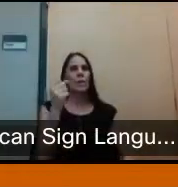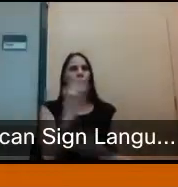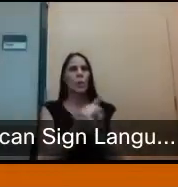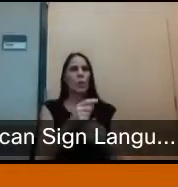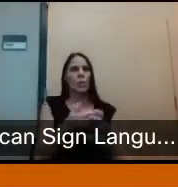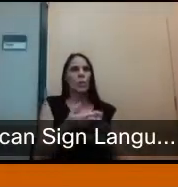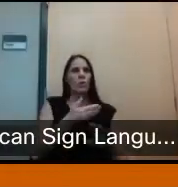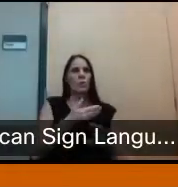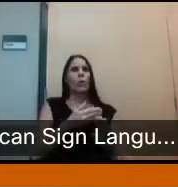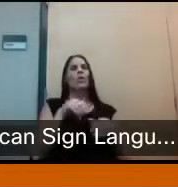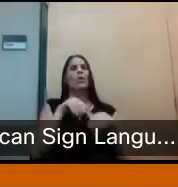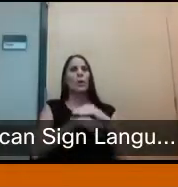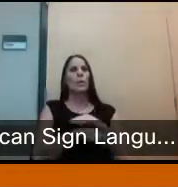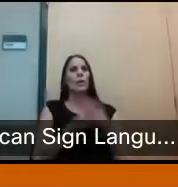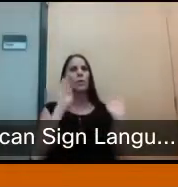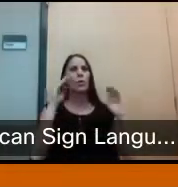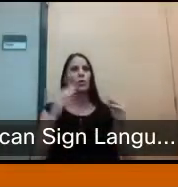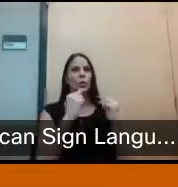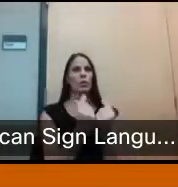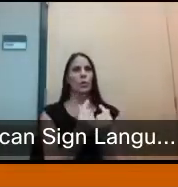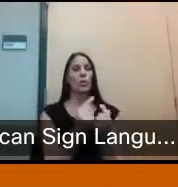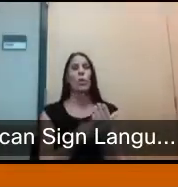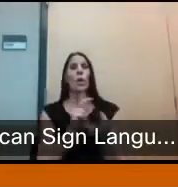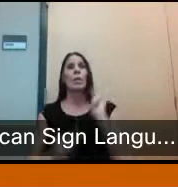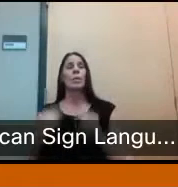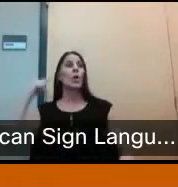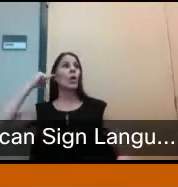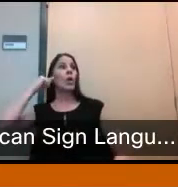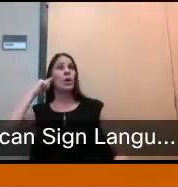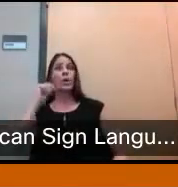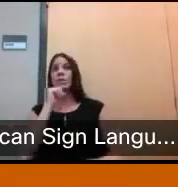So, what people heard was, I'm not going to drink milk for a week.